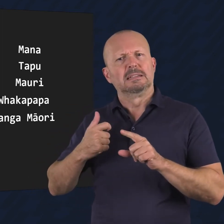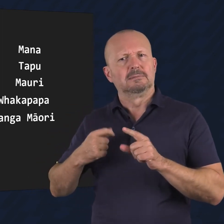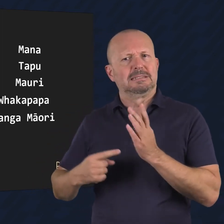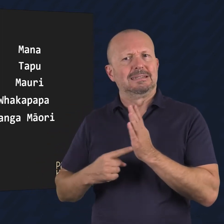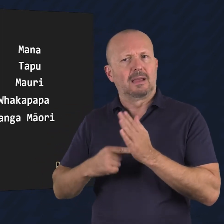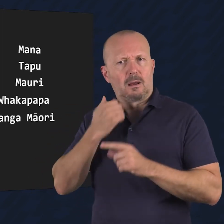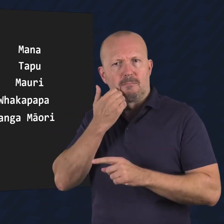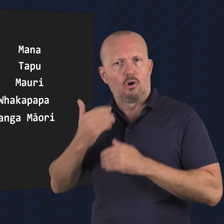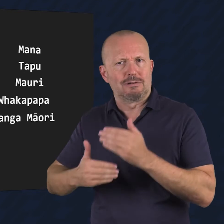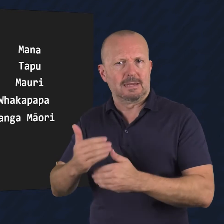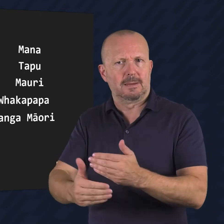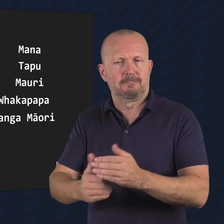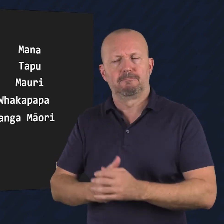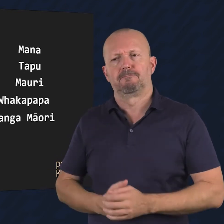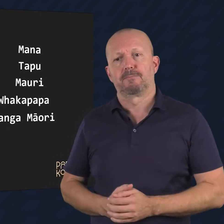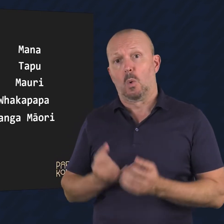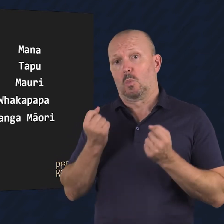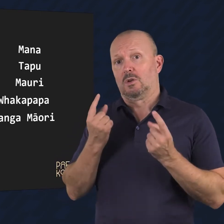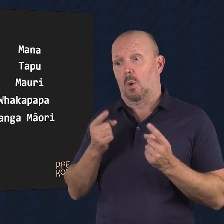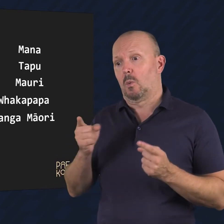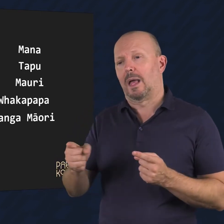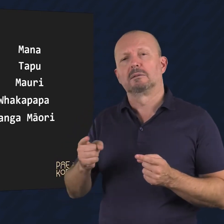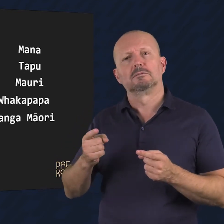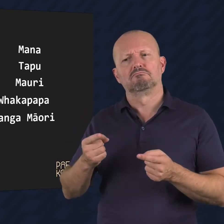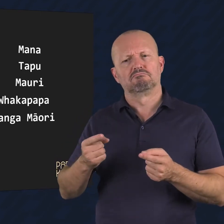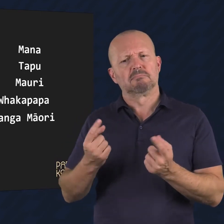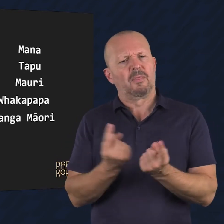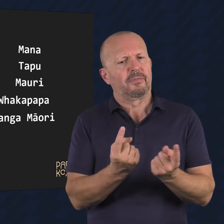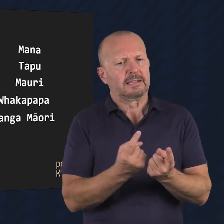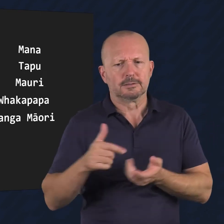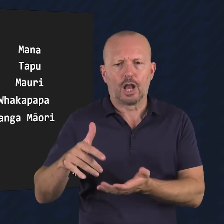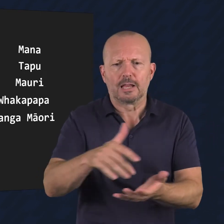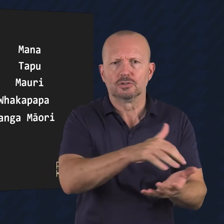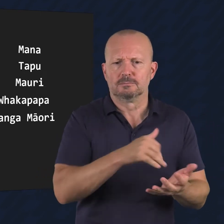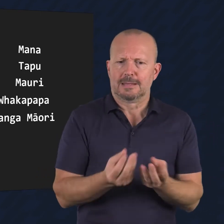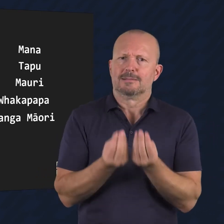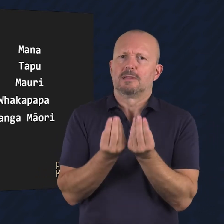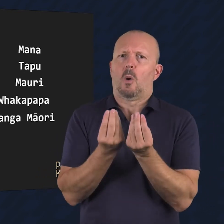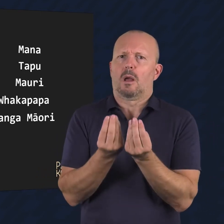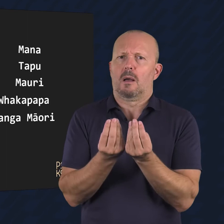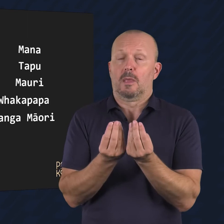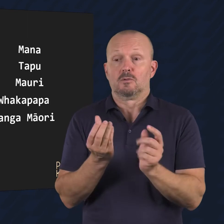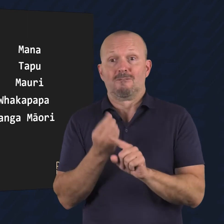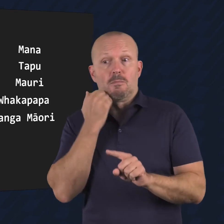We recognise that heritage collections and items are taonga, and when looked at from a Māori perspective,